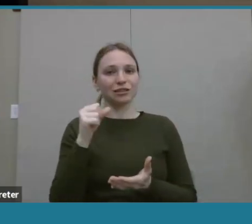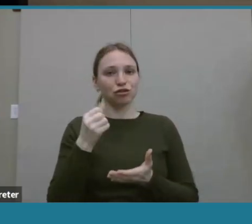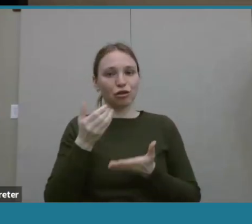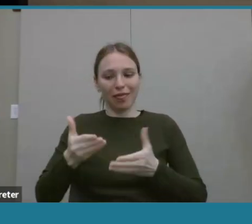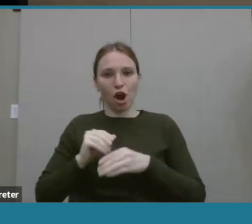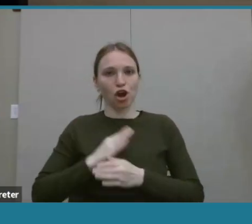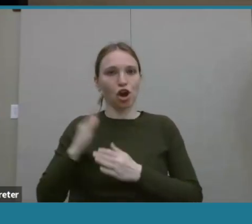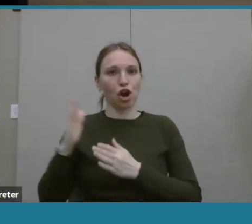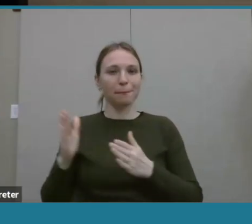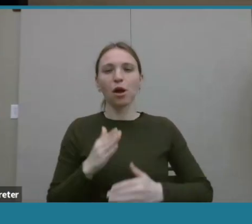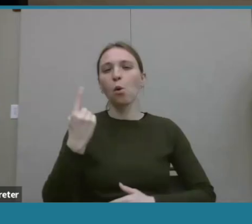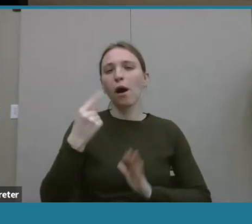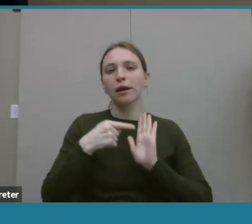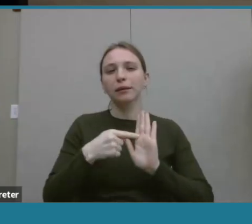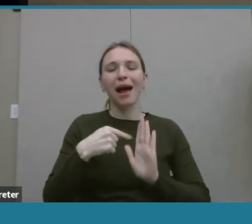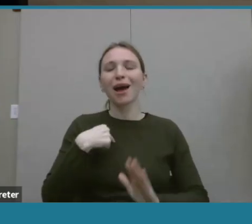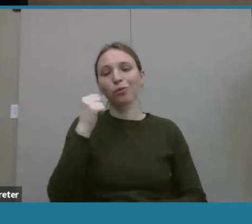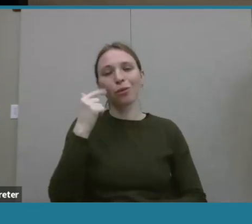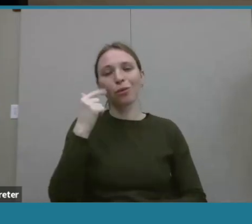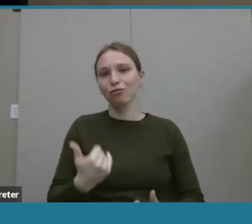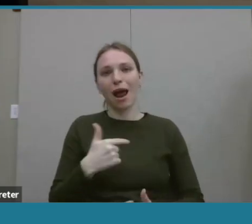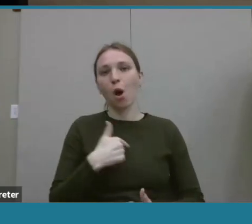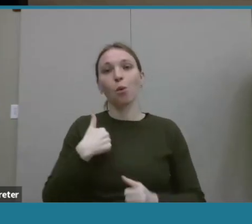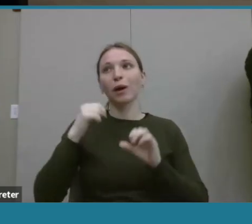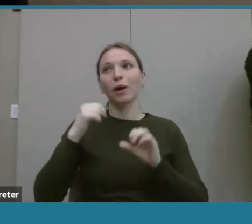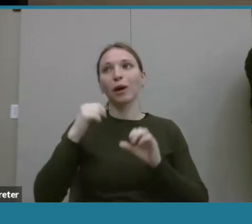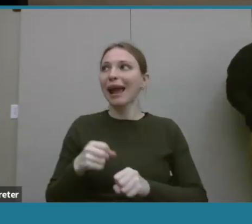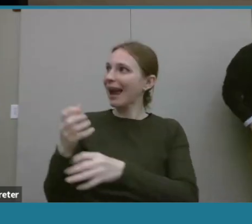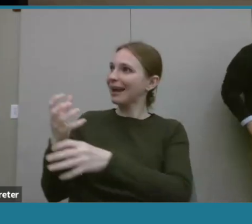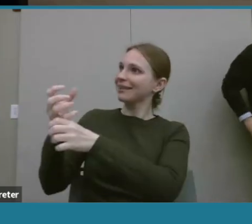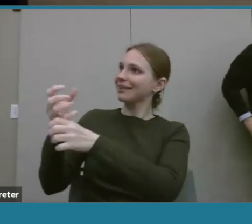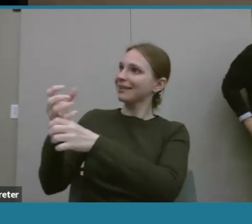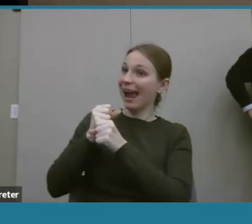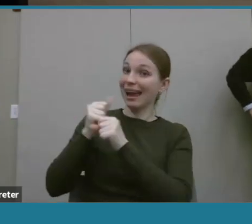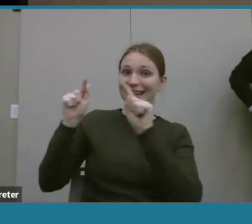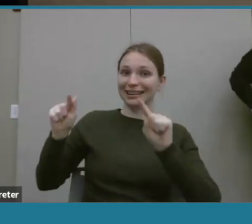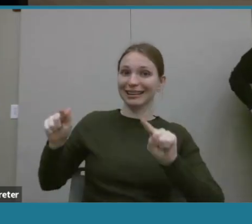So, for example, I don't think we have the ability right now to take every sign and make a recording of the text on that sign.